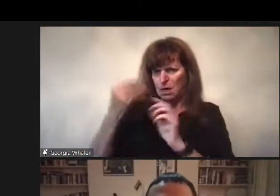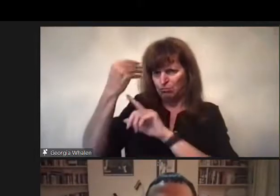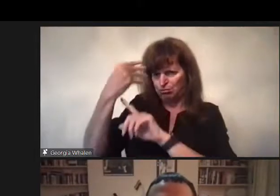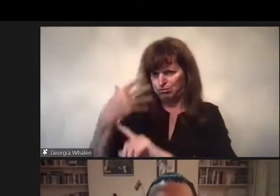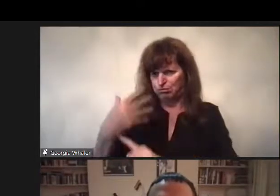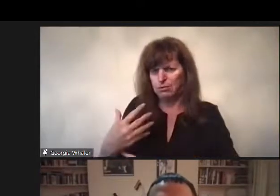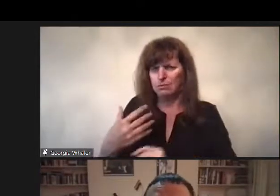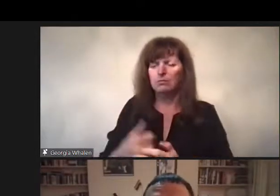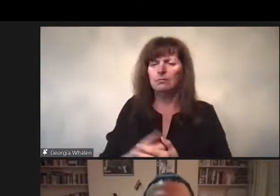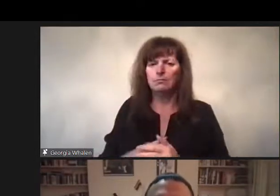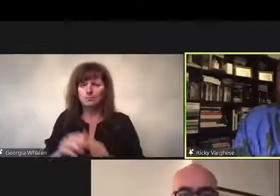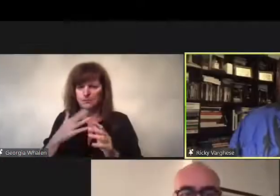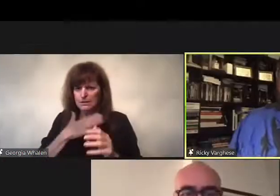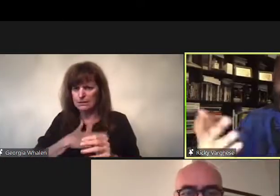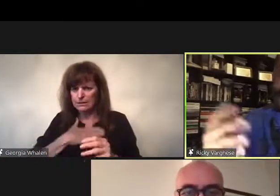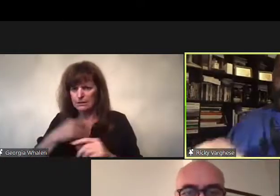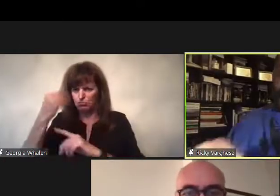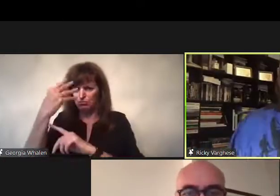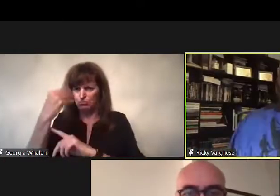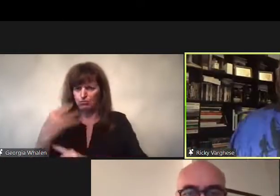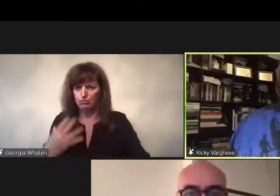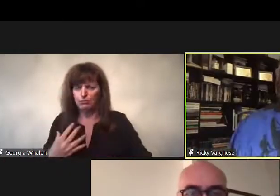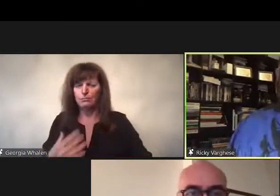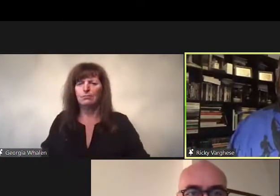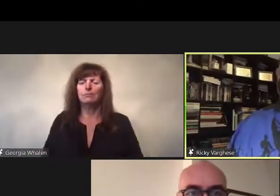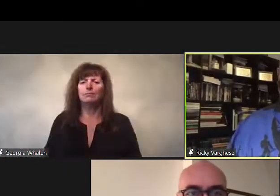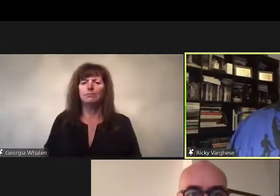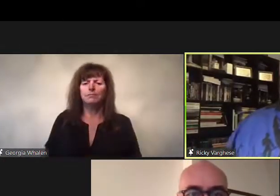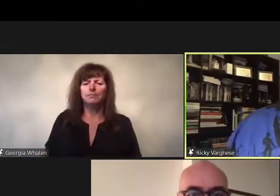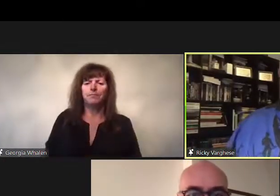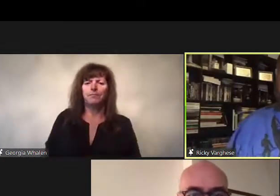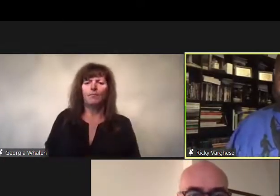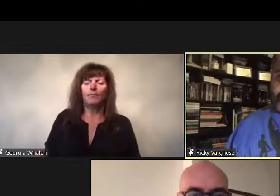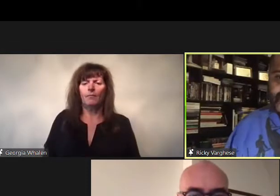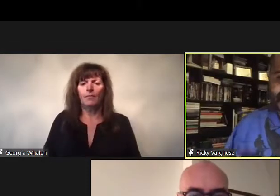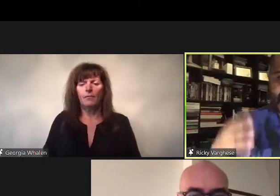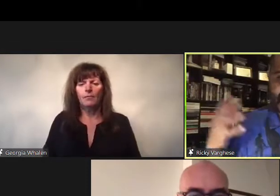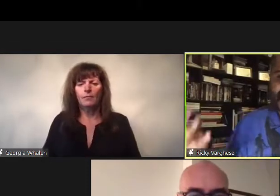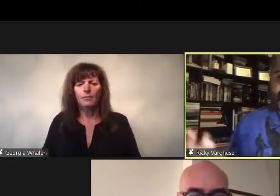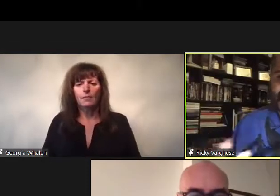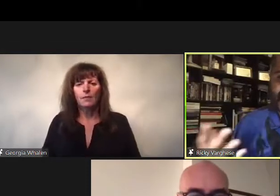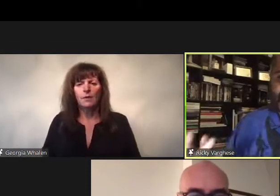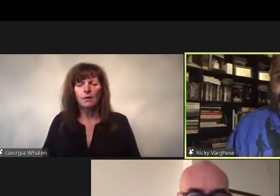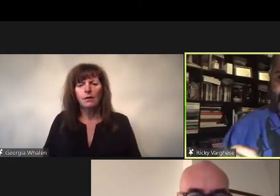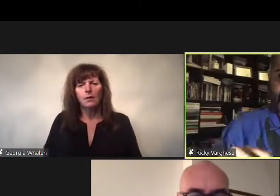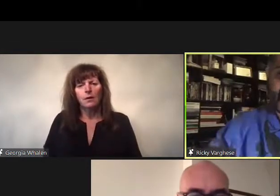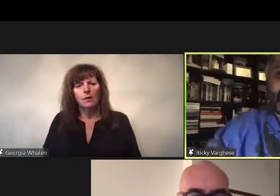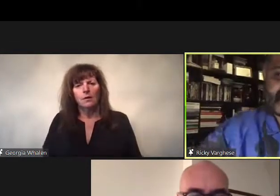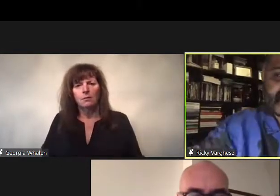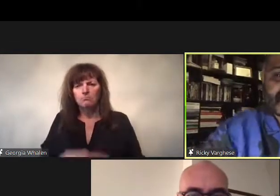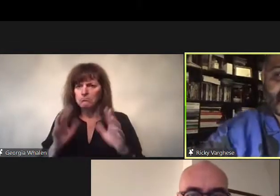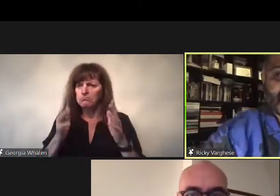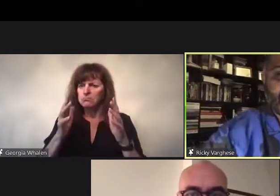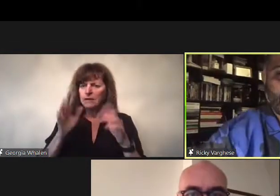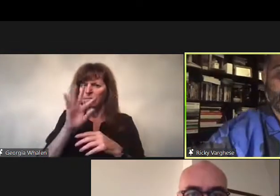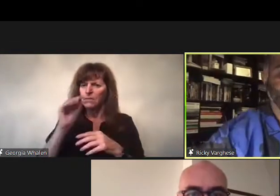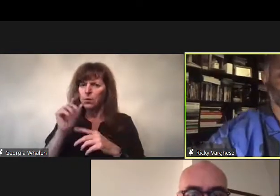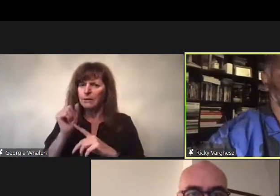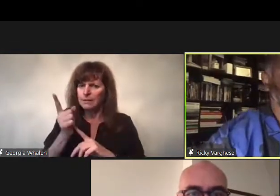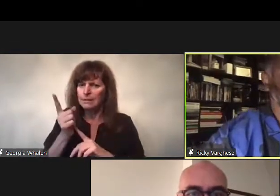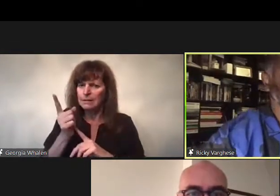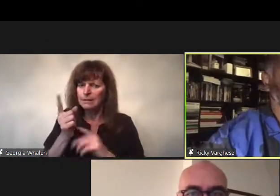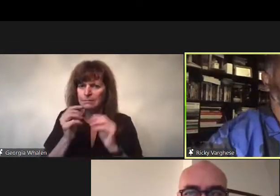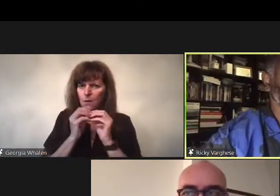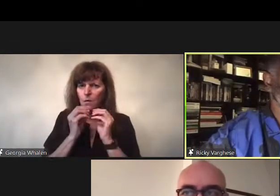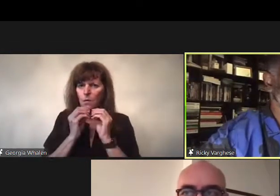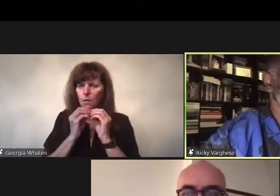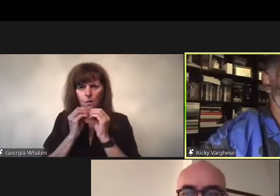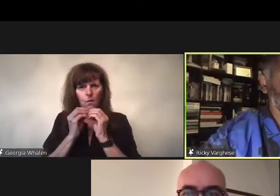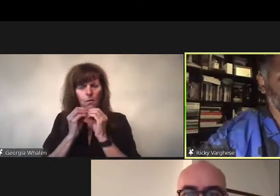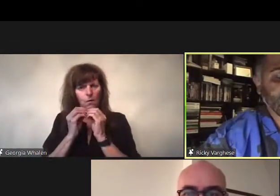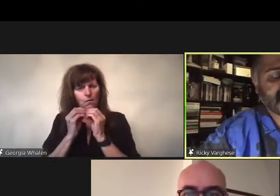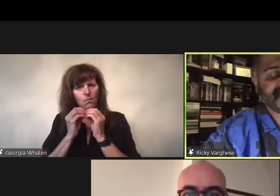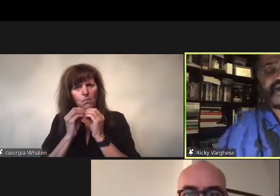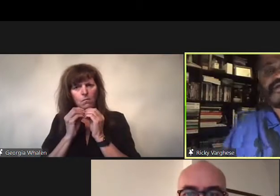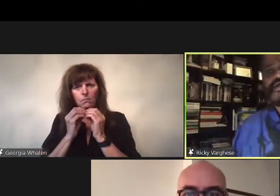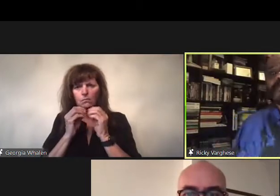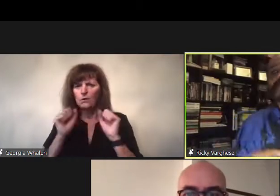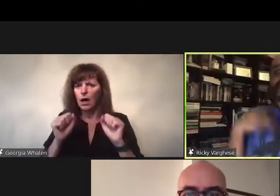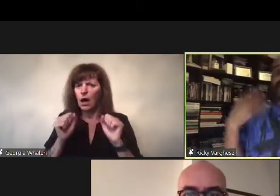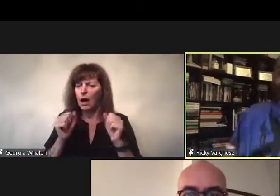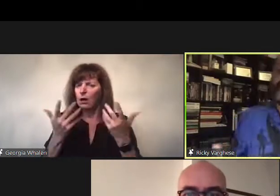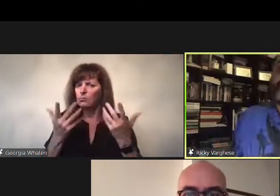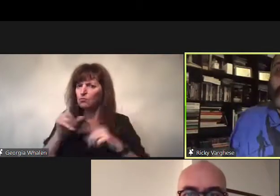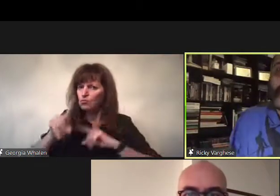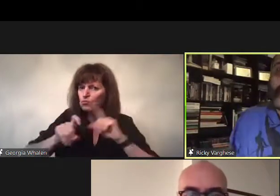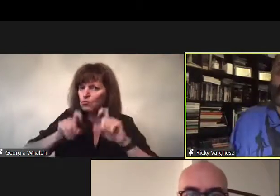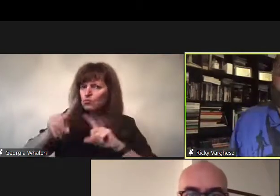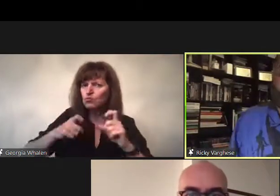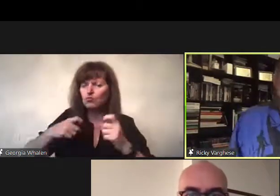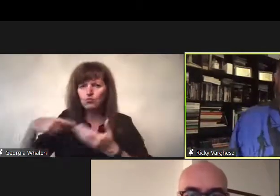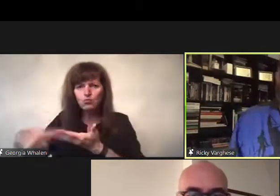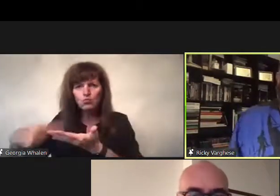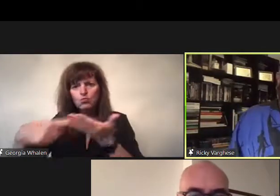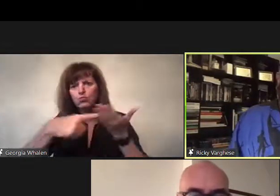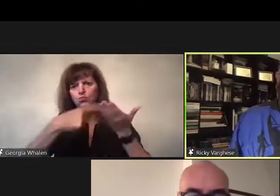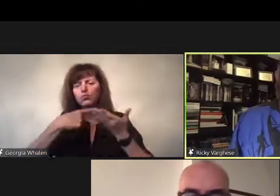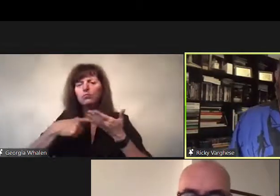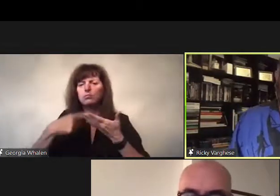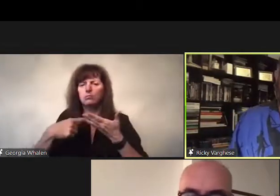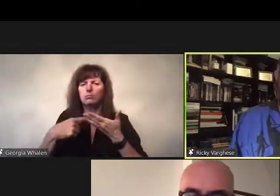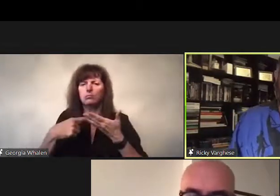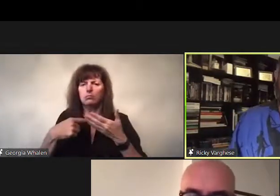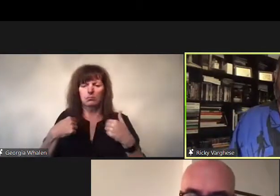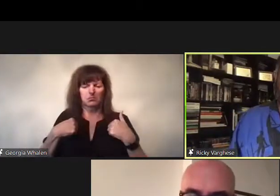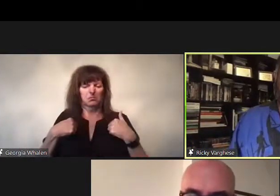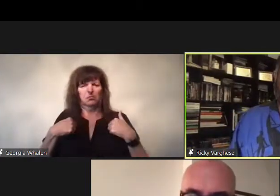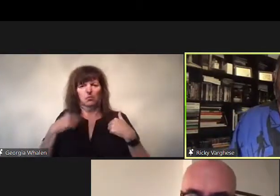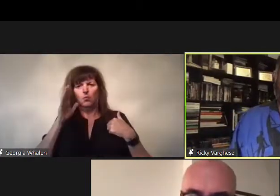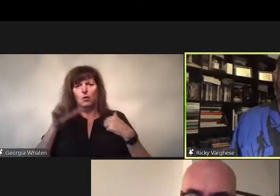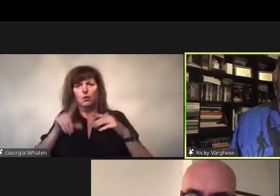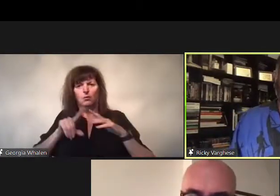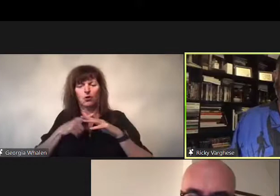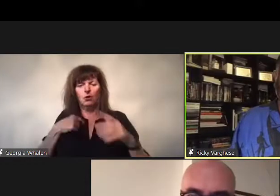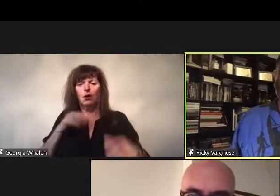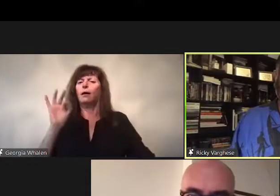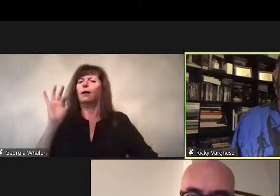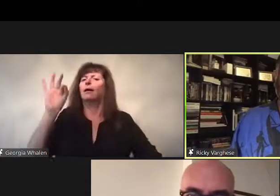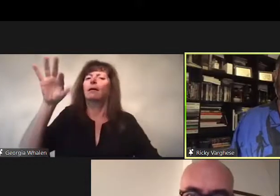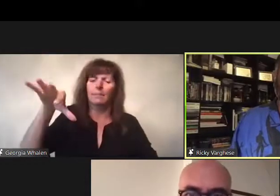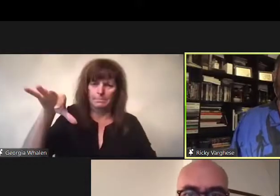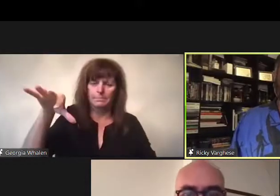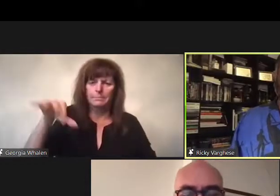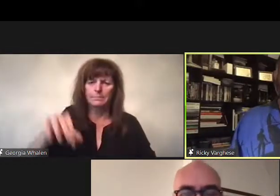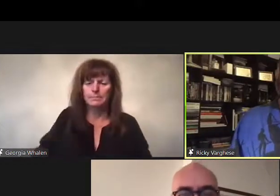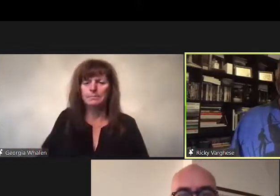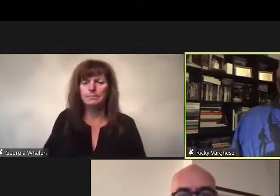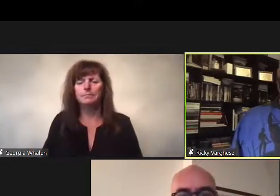What I will ask now is that I will ask all the presenters to come back on